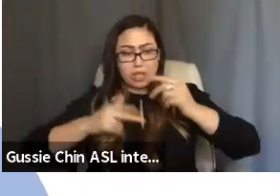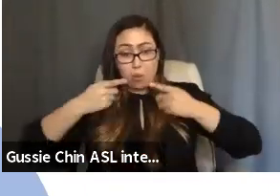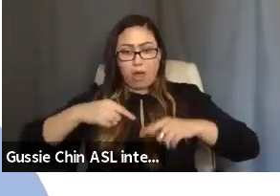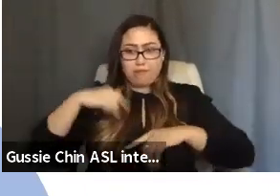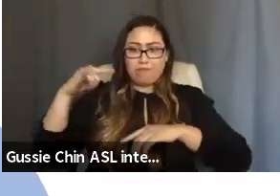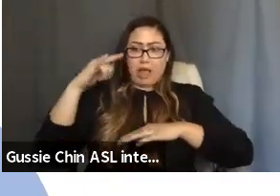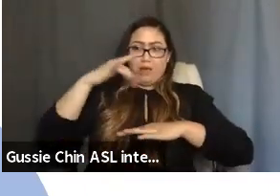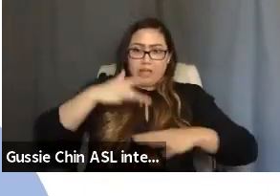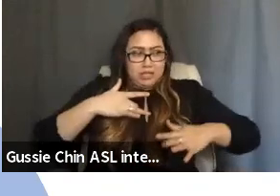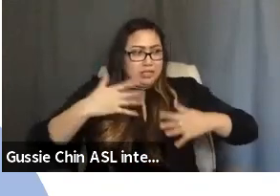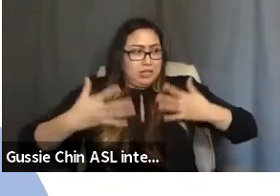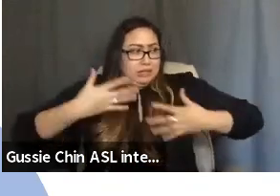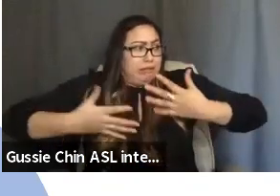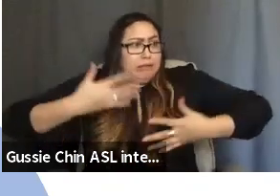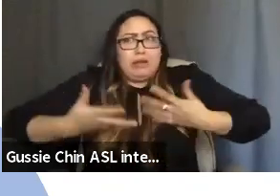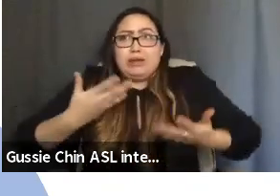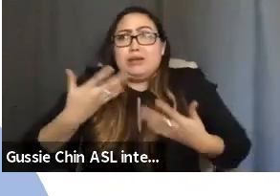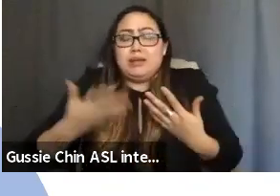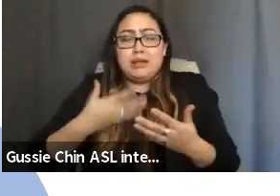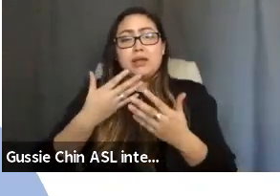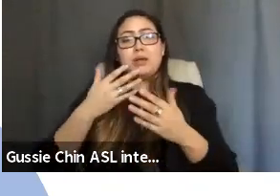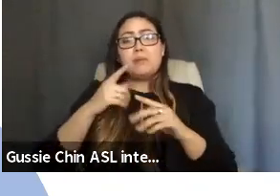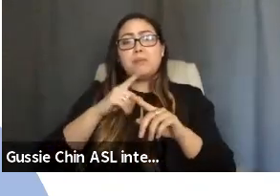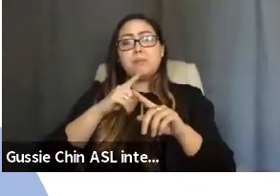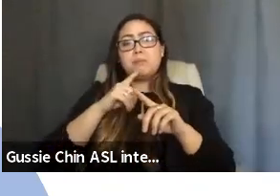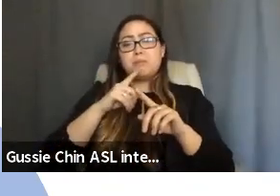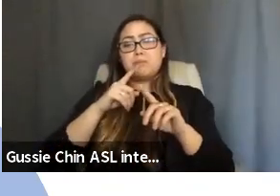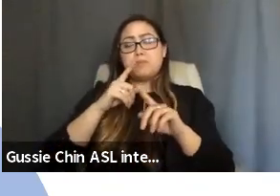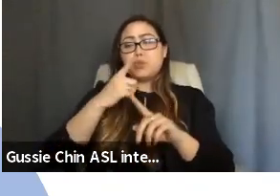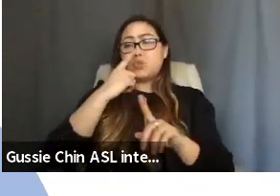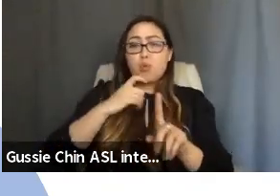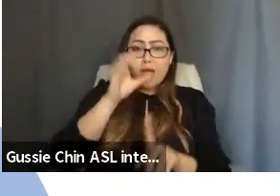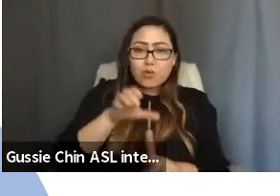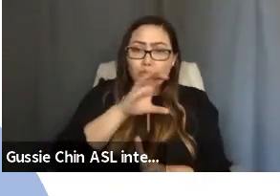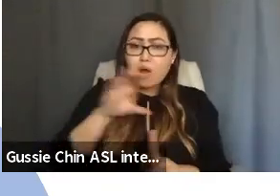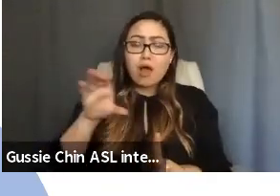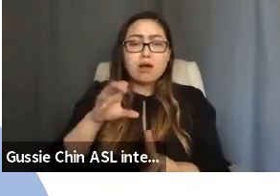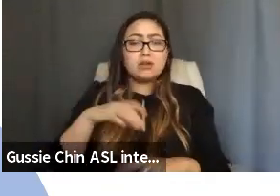normal disaster partners, quote/unquote normal disaster partners, Red Cross, Salvation Army,